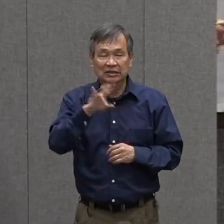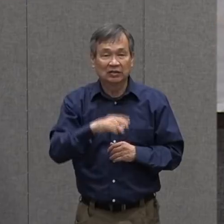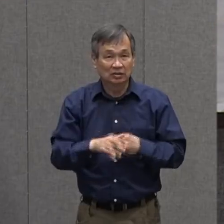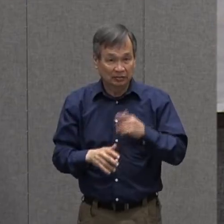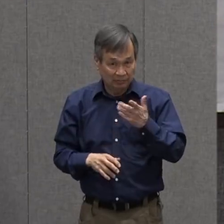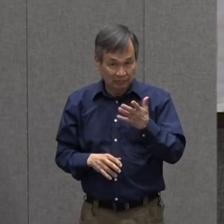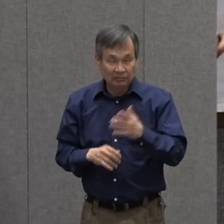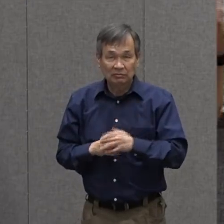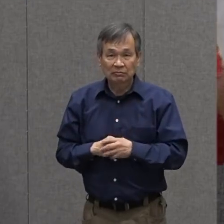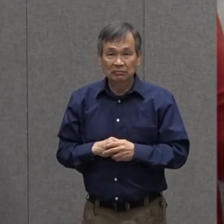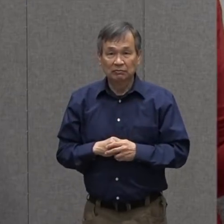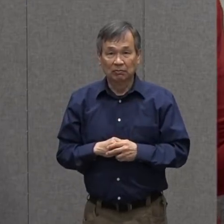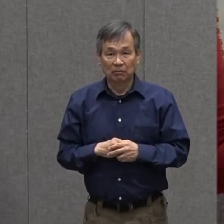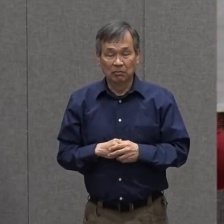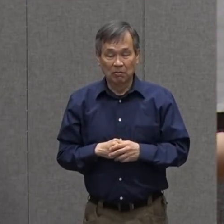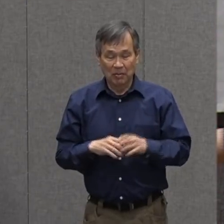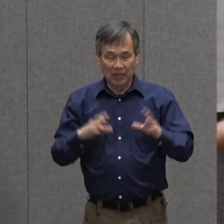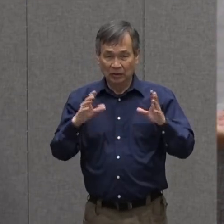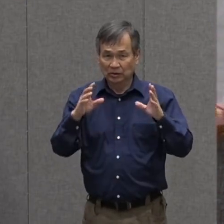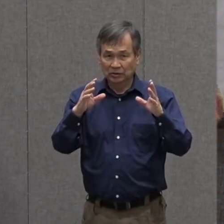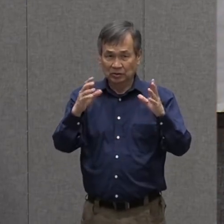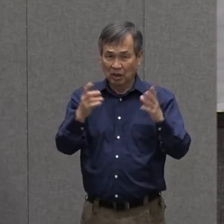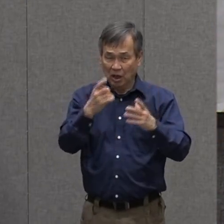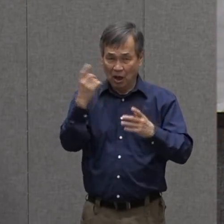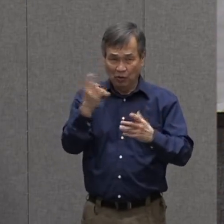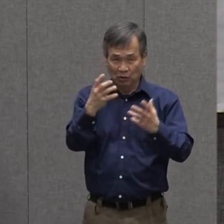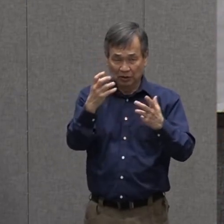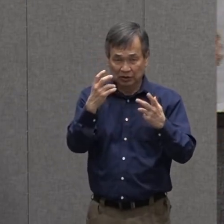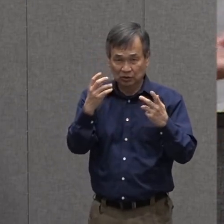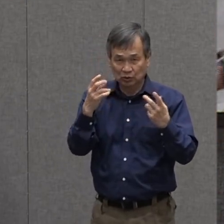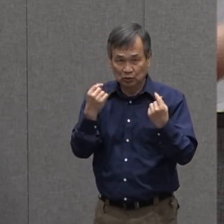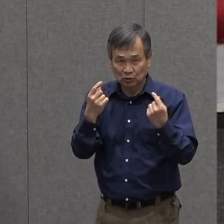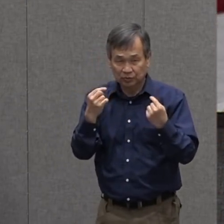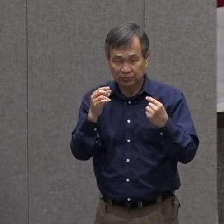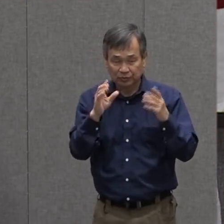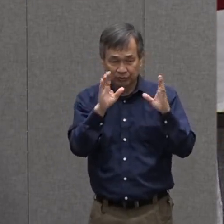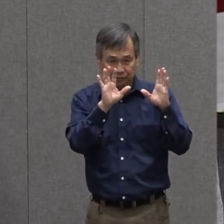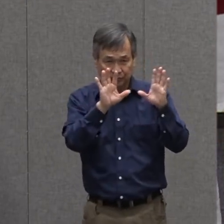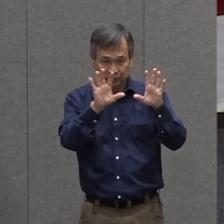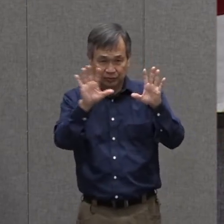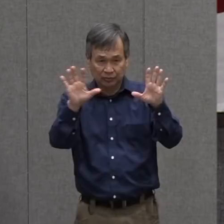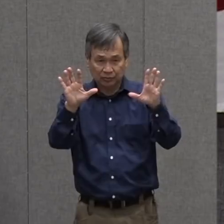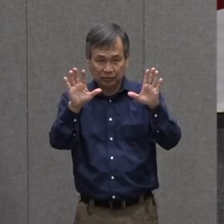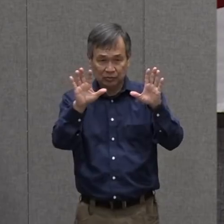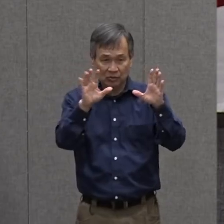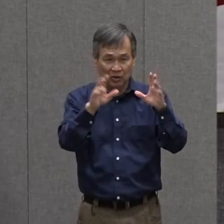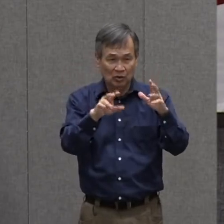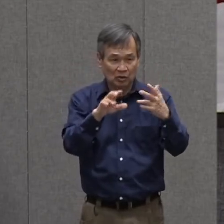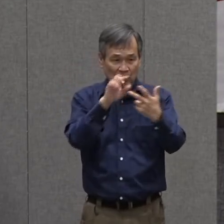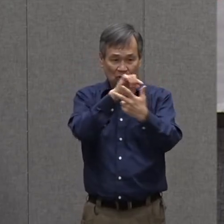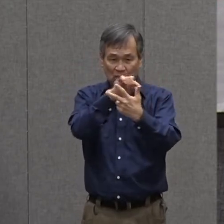All right? So the first thing that we always wanna do is we always wanna put those numbers in order.